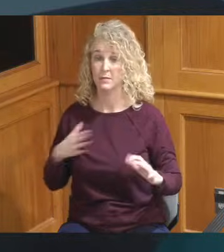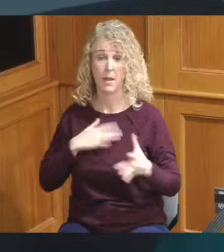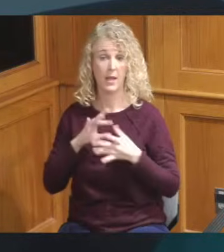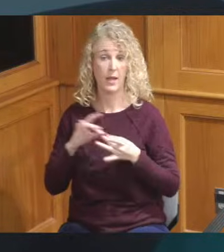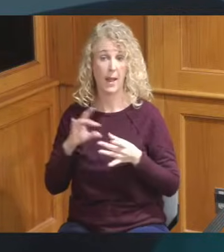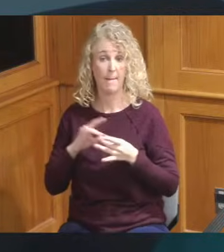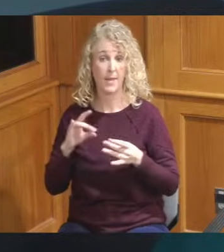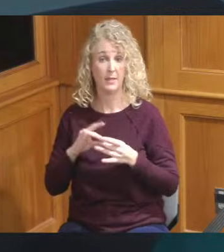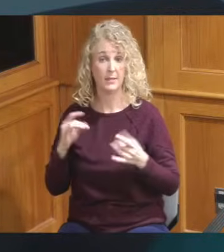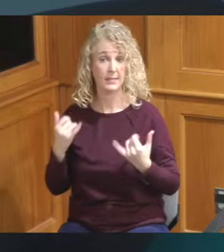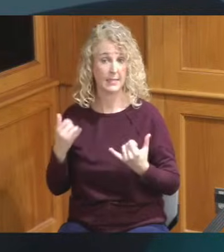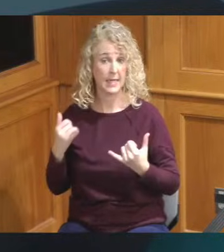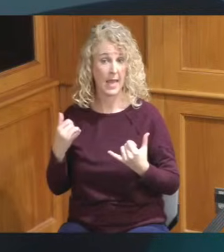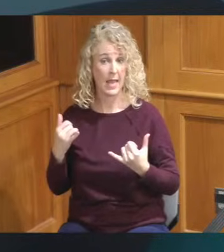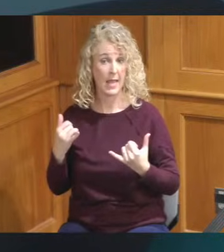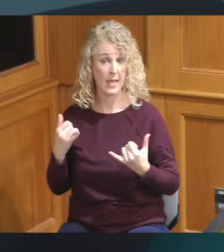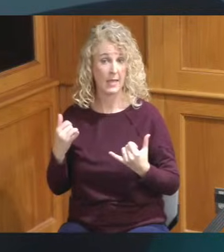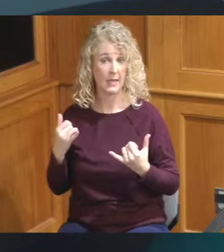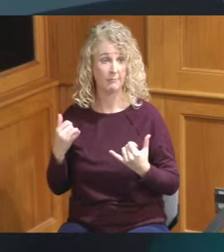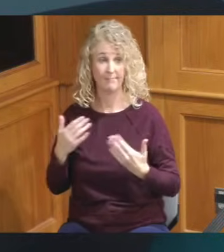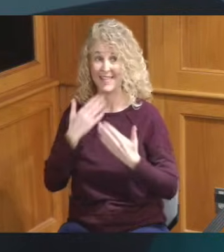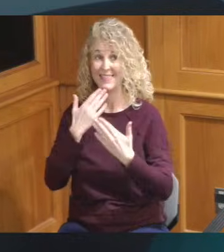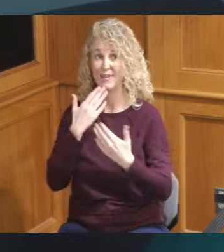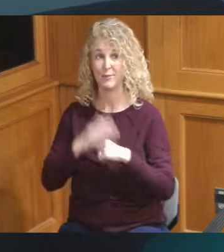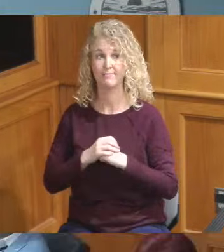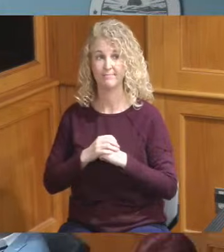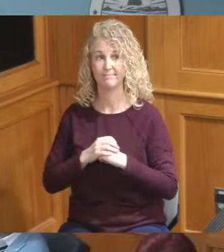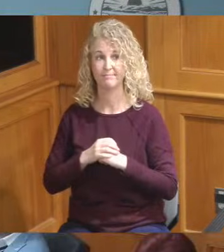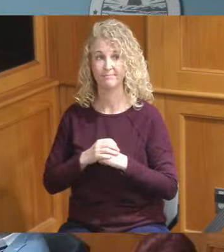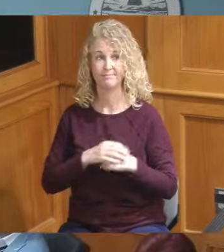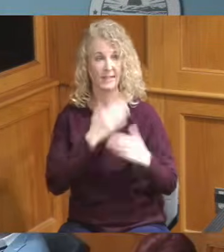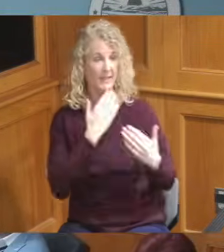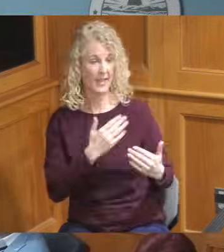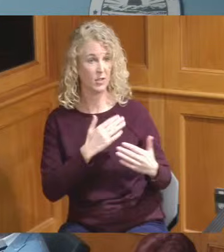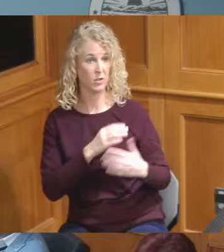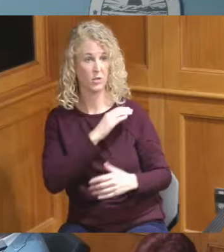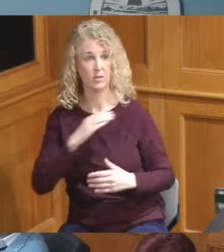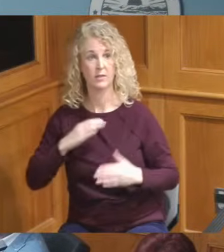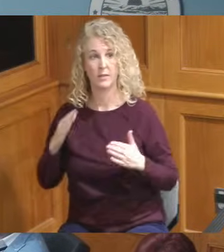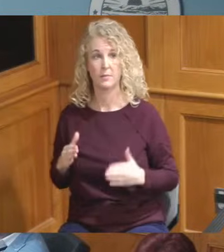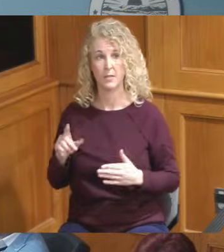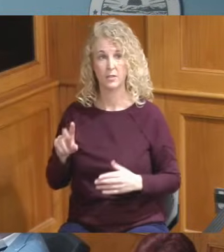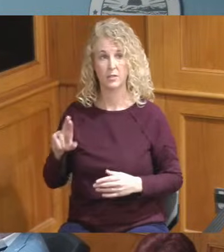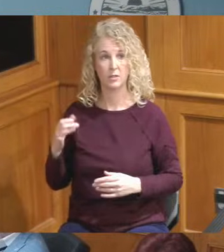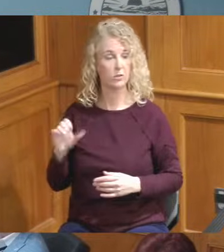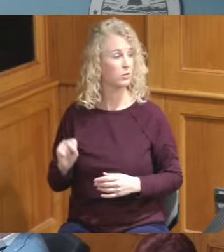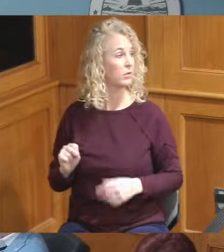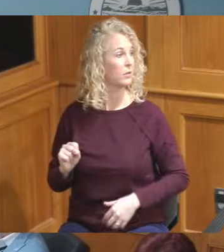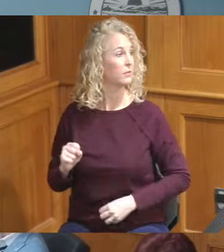that I have and yeah, thank you very much. Thank you, Commissioner Driehaus. Everybody went